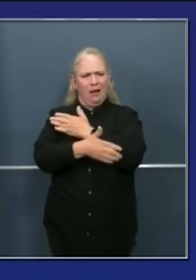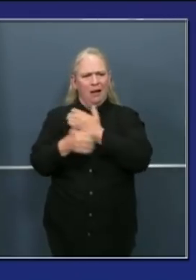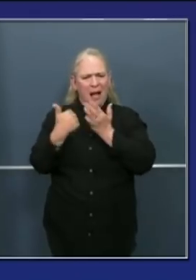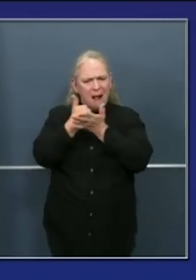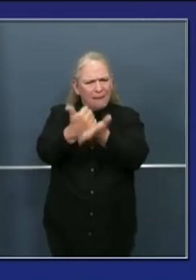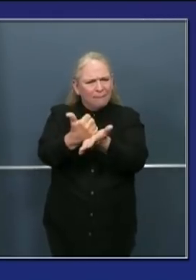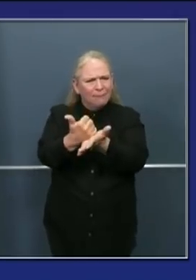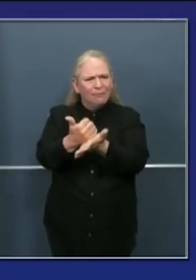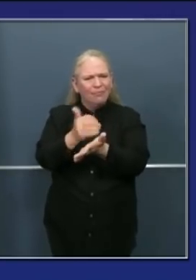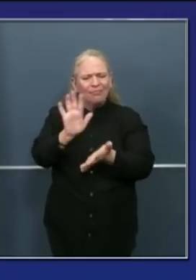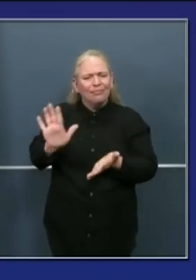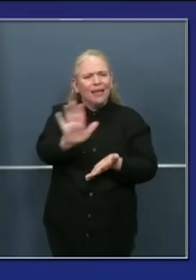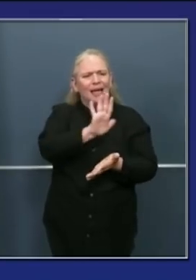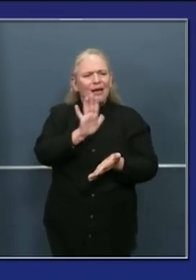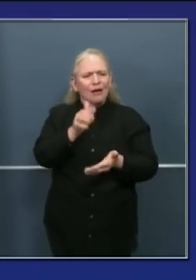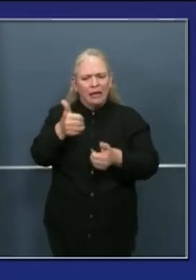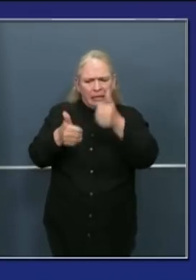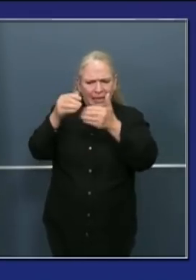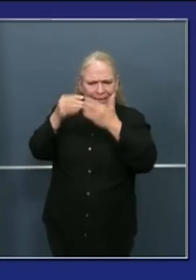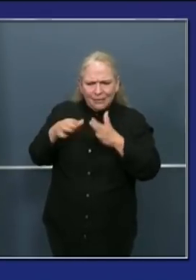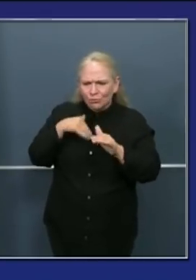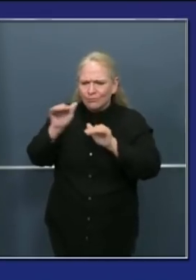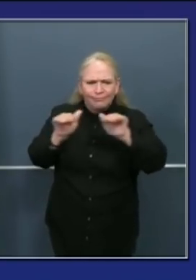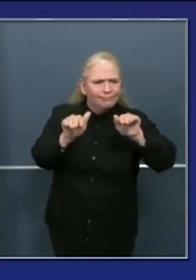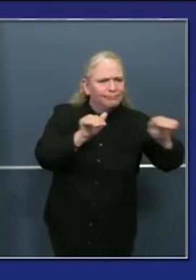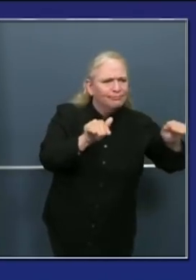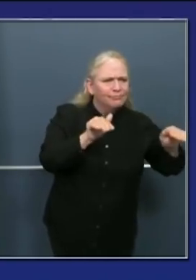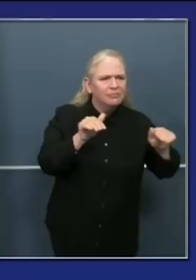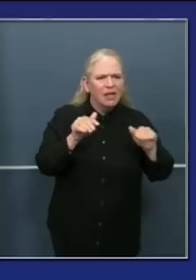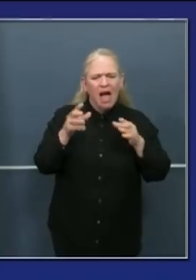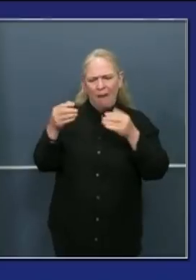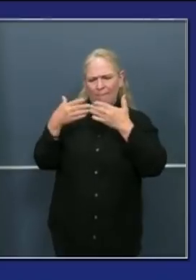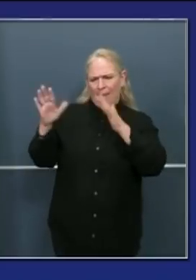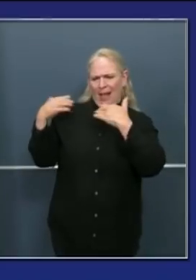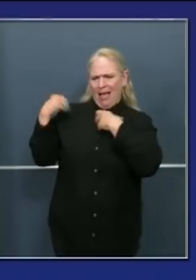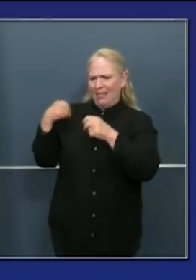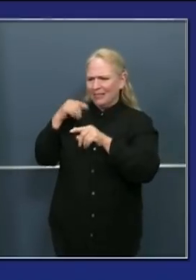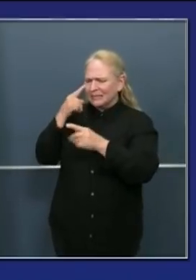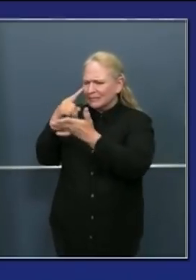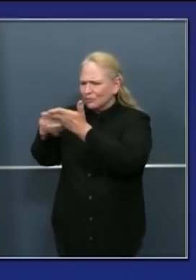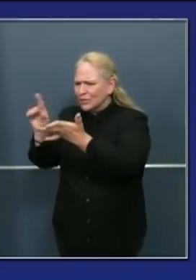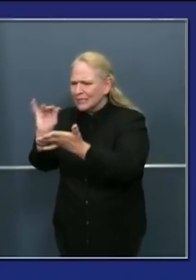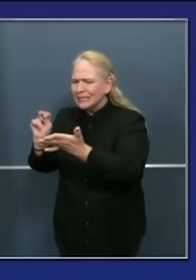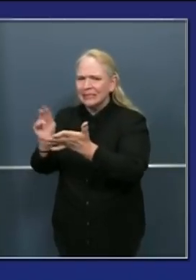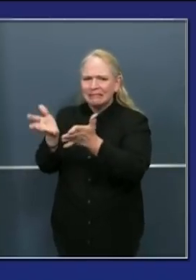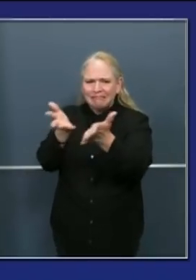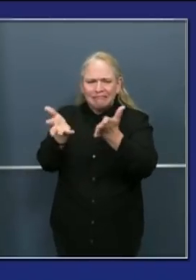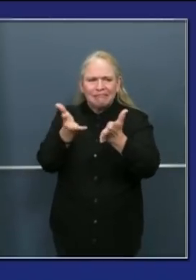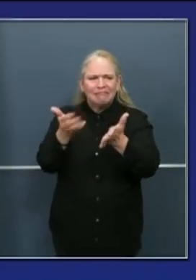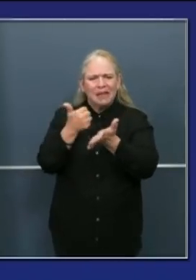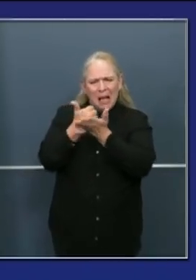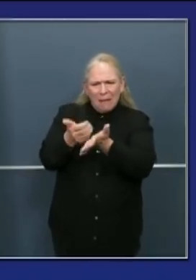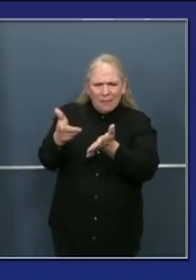MONITORING LIST. THIS IS A LIST WE USE FOR TECHNICAL ASSISTANCE TO ENGAGE IN THE HEALTH OFFICERS AND